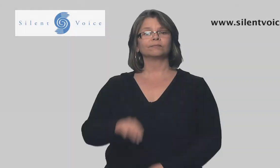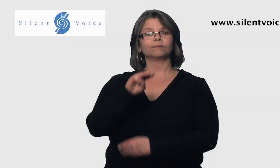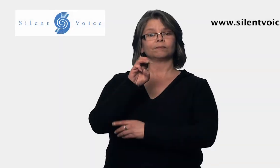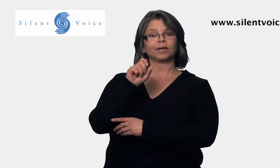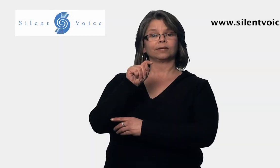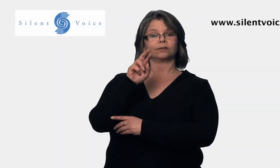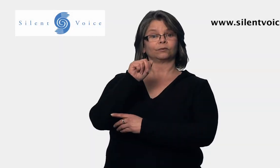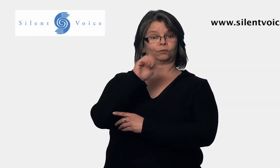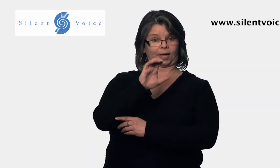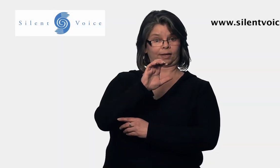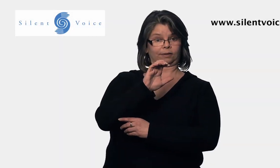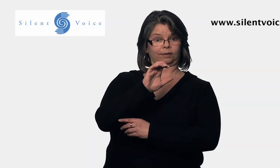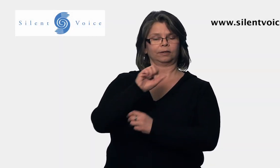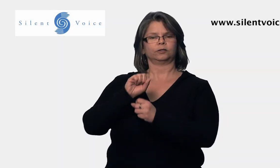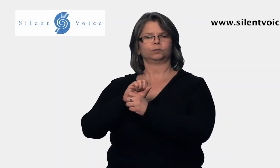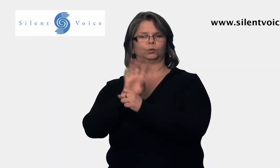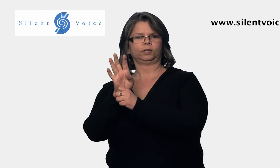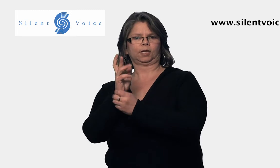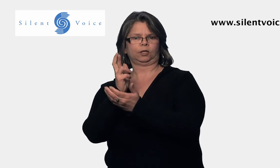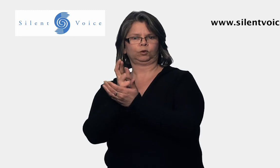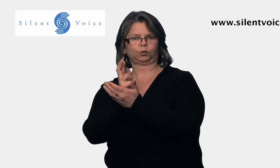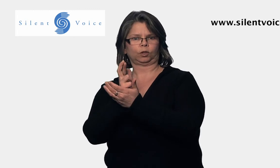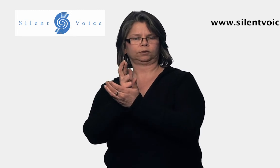METRAC and Springtide Resources